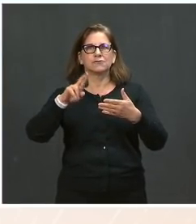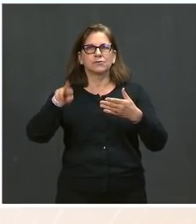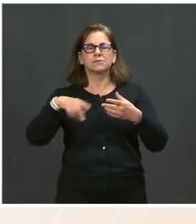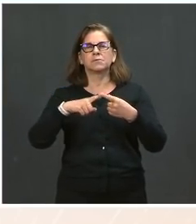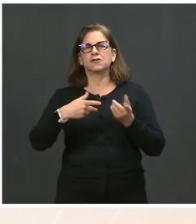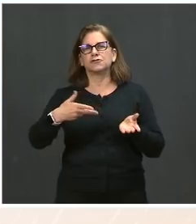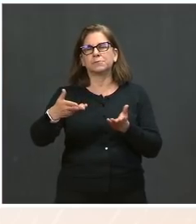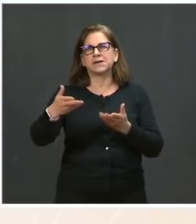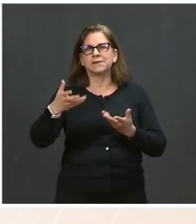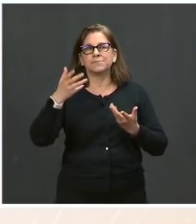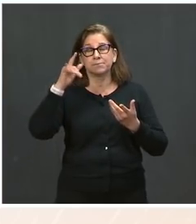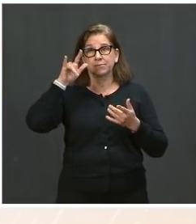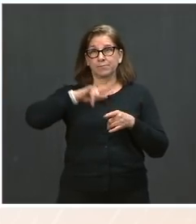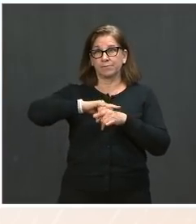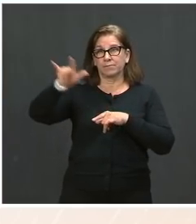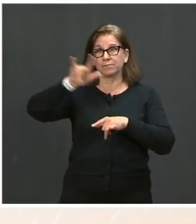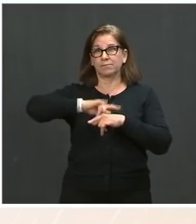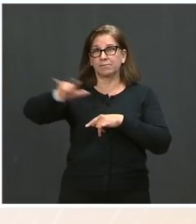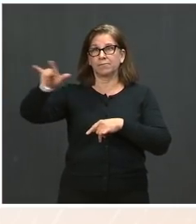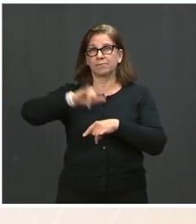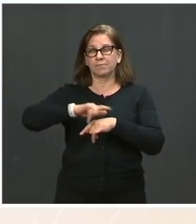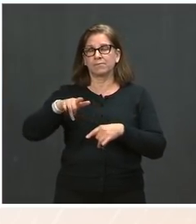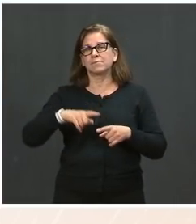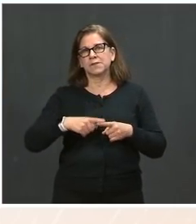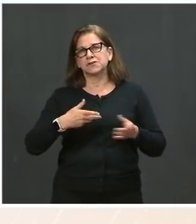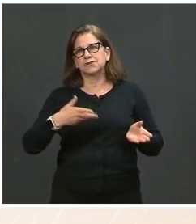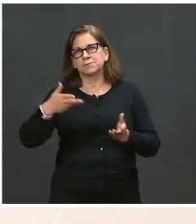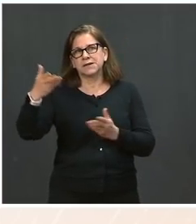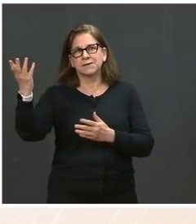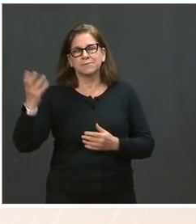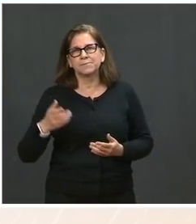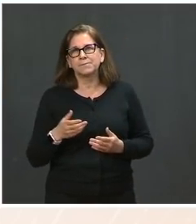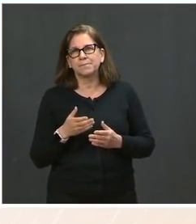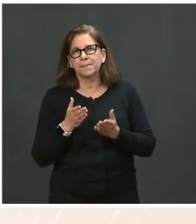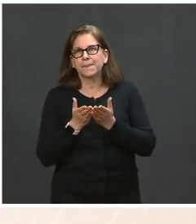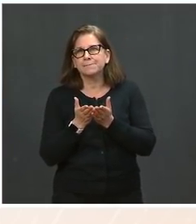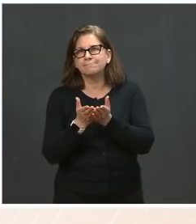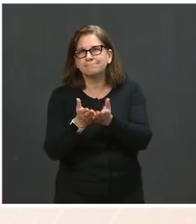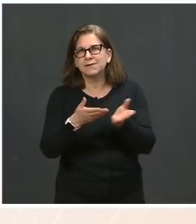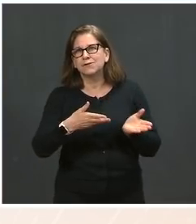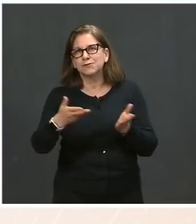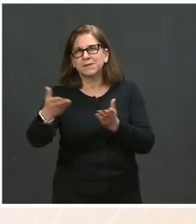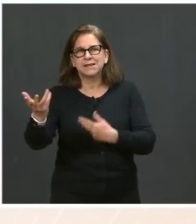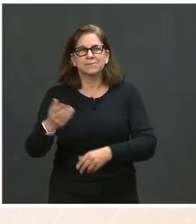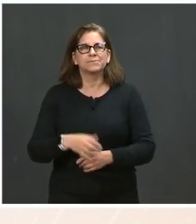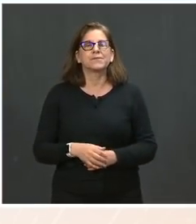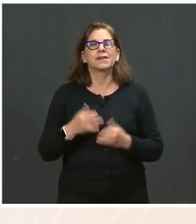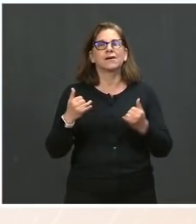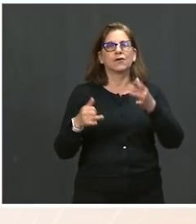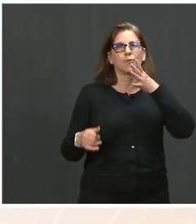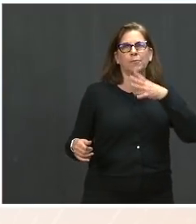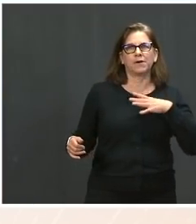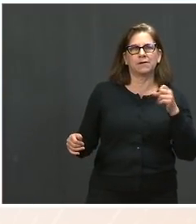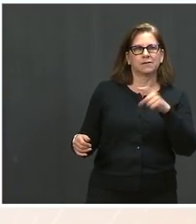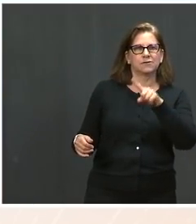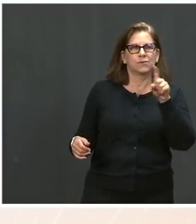The Press: Thank you. I'm wondering how -- you're talking about how the American Jobs Plan, if it passed, would create good jobs.